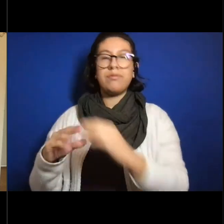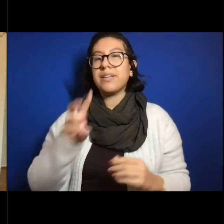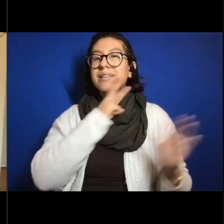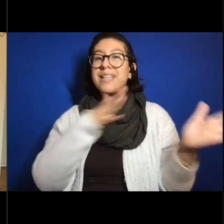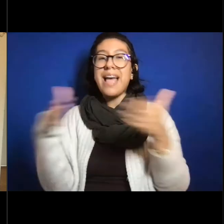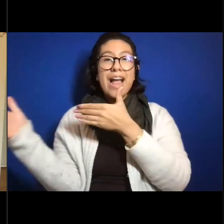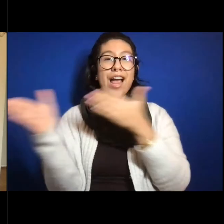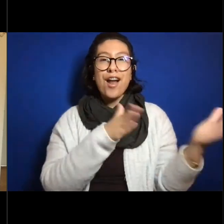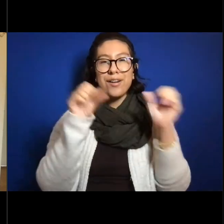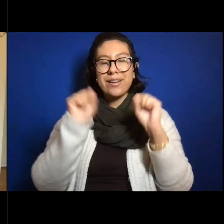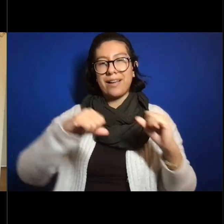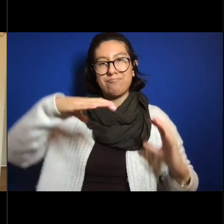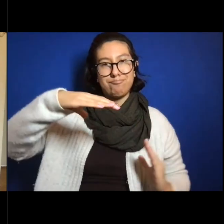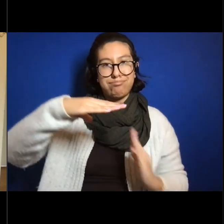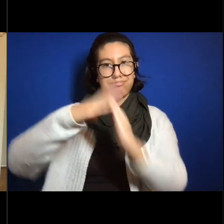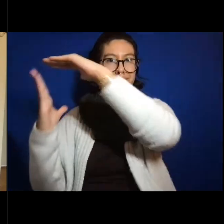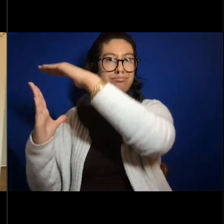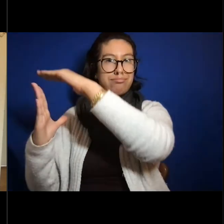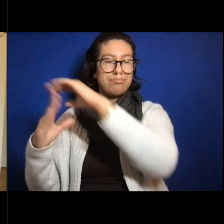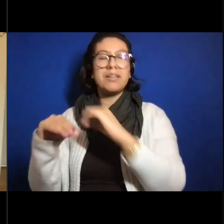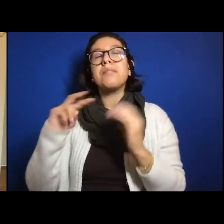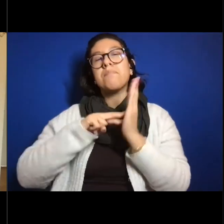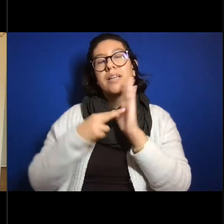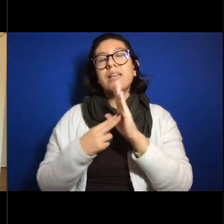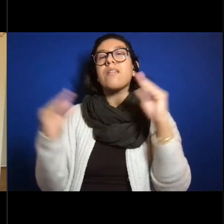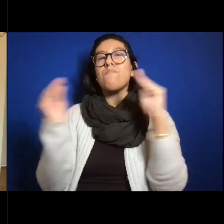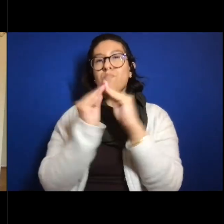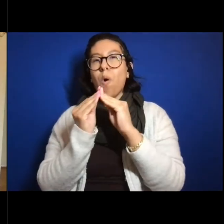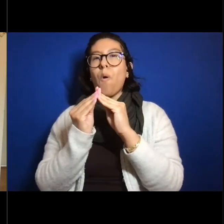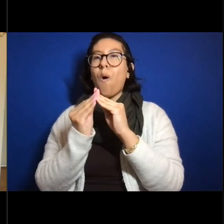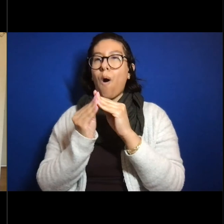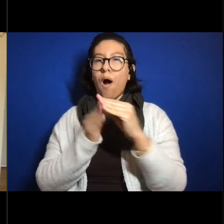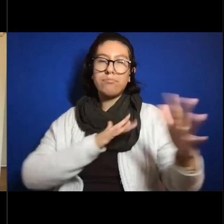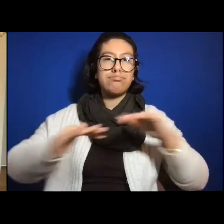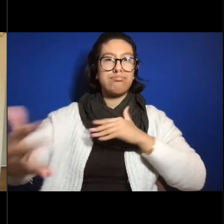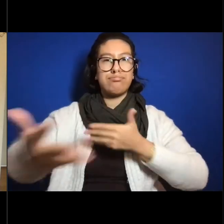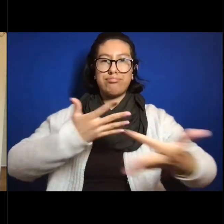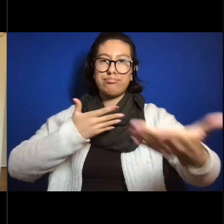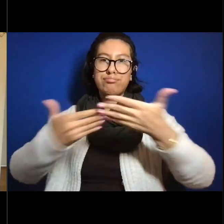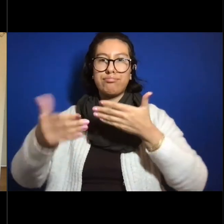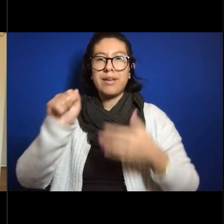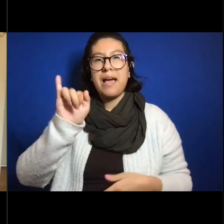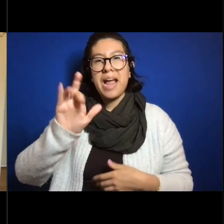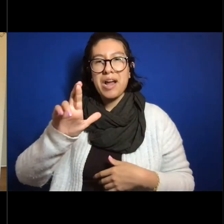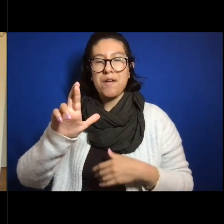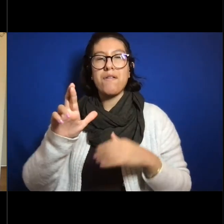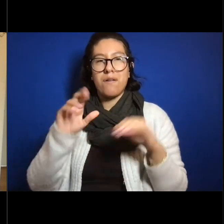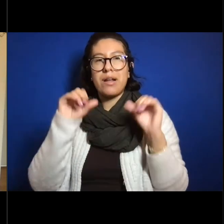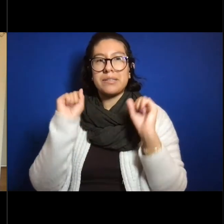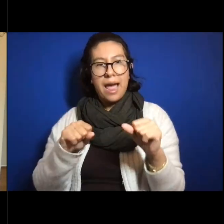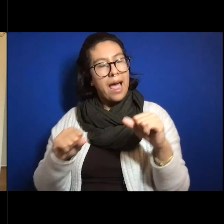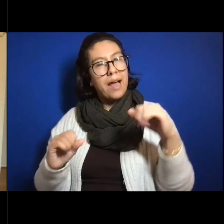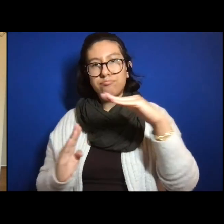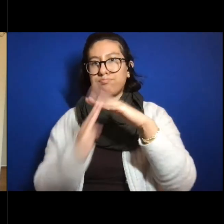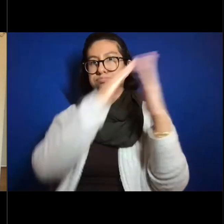So essentially it becomes, there's more kite kind of for the wind to attack and push it off.